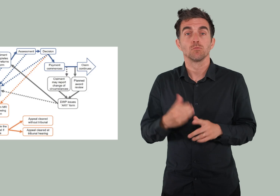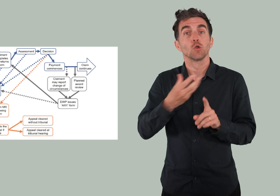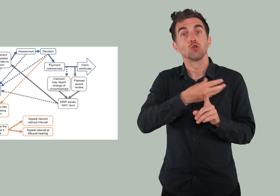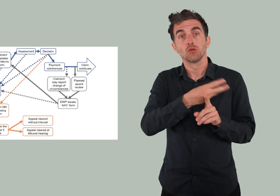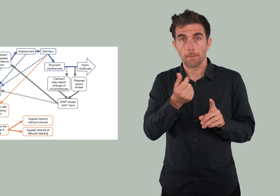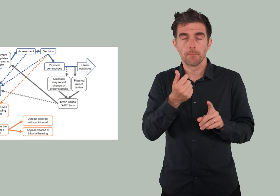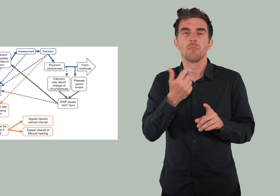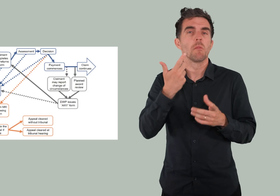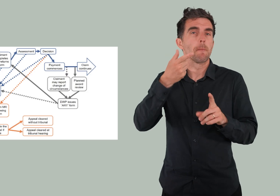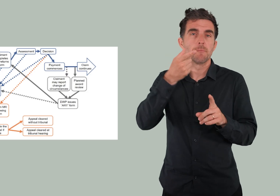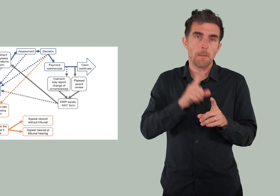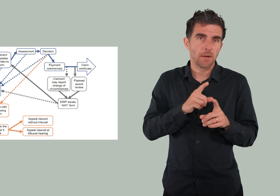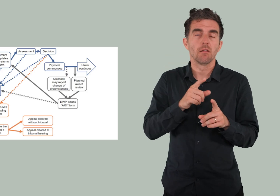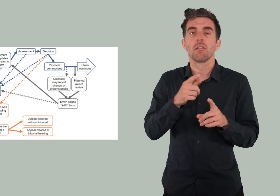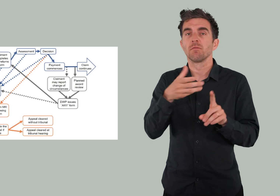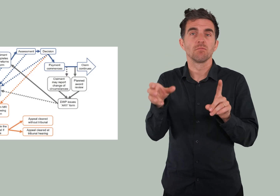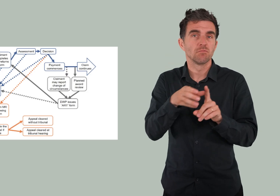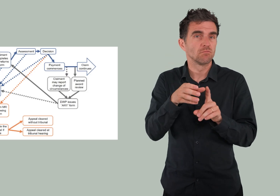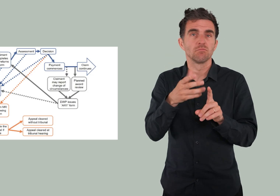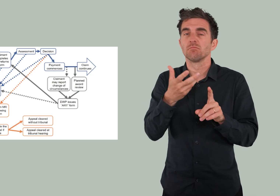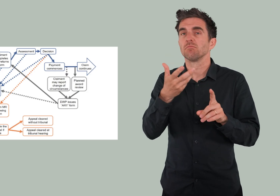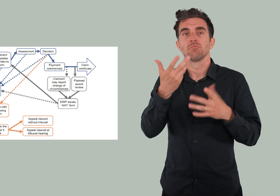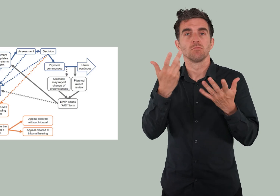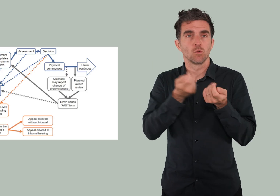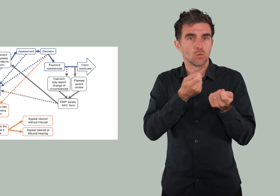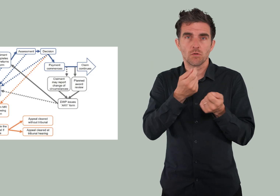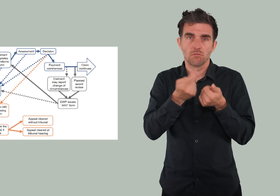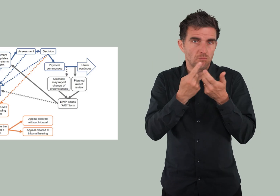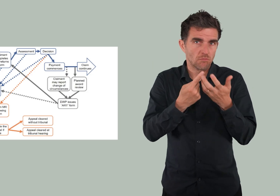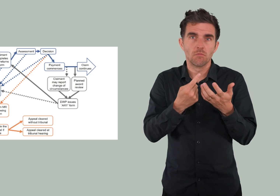Some applicants, such as people with appointees to manage their affairs,